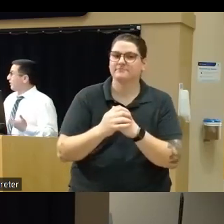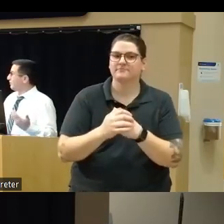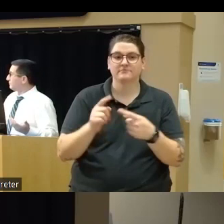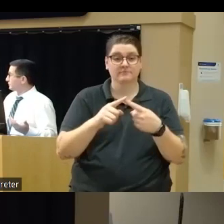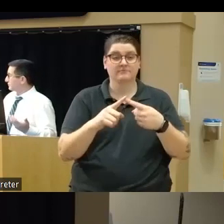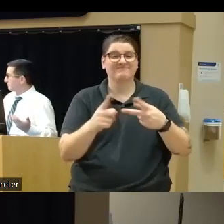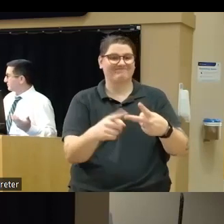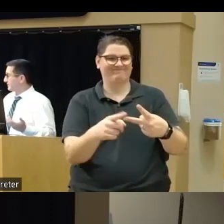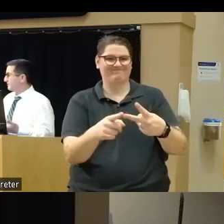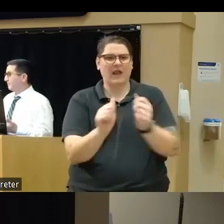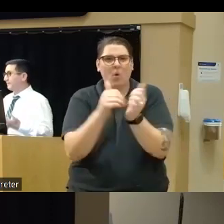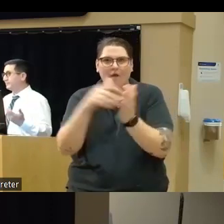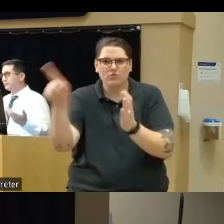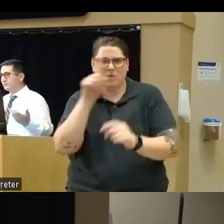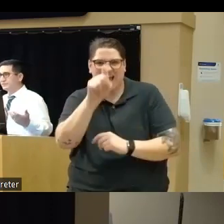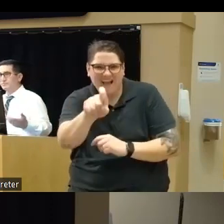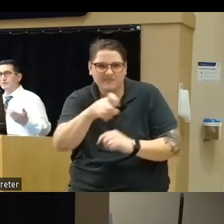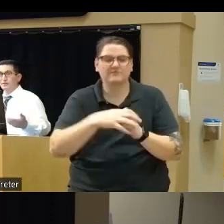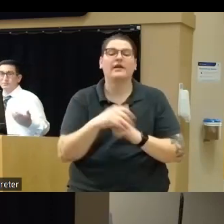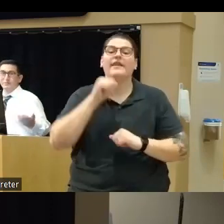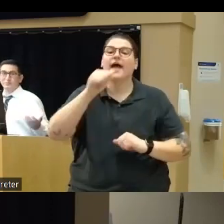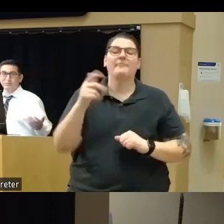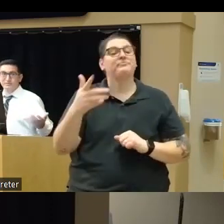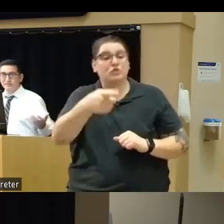about other visual symptoms outside of like do you see something that other people don't